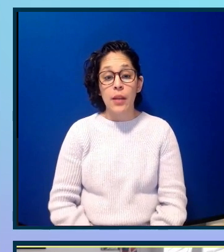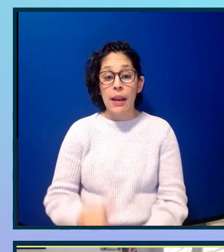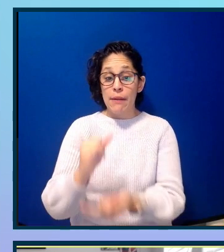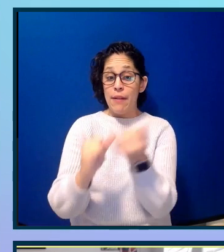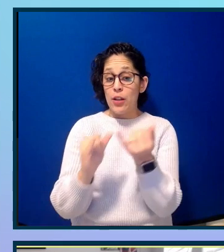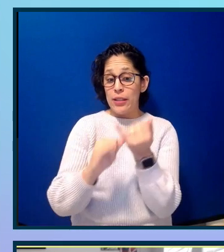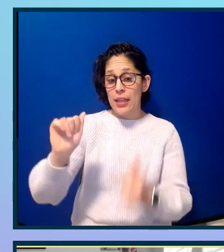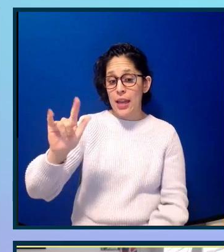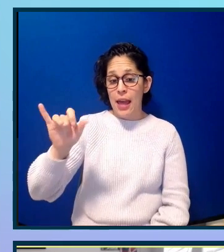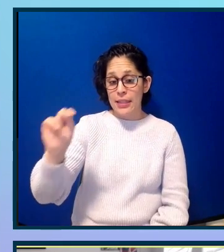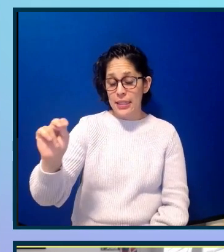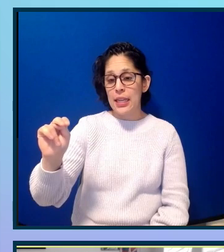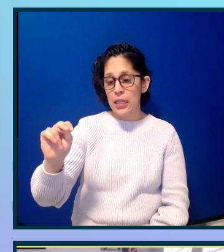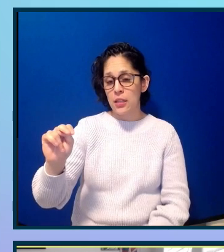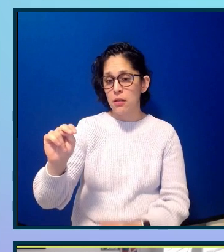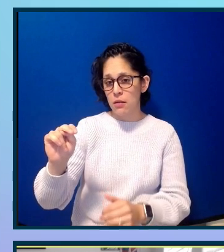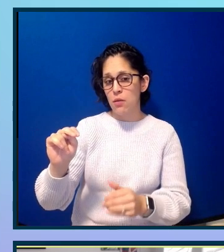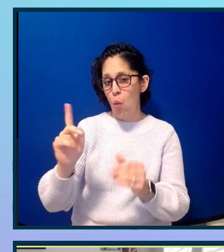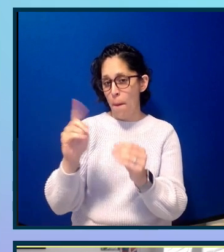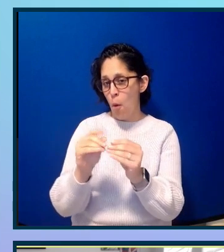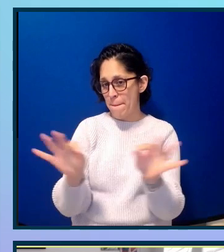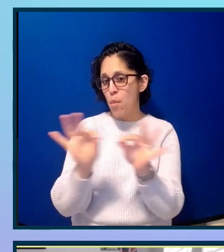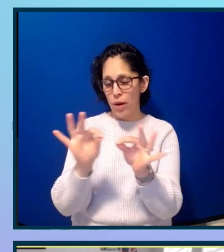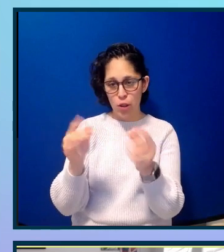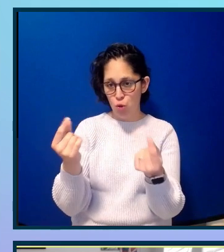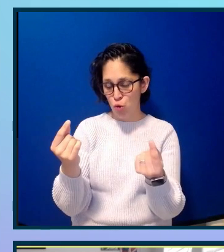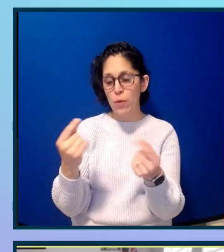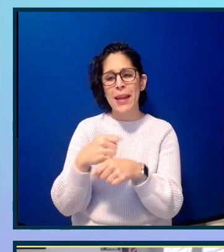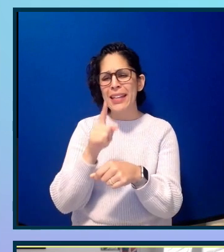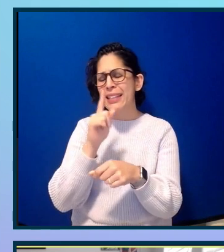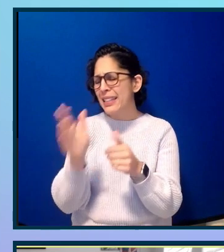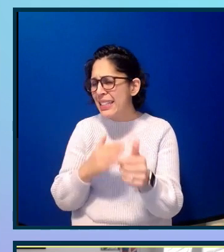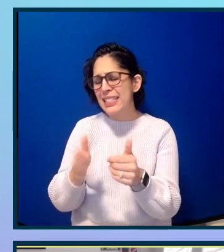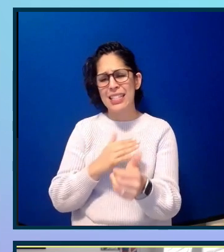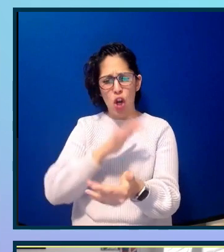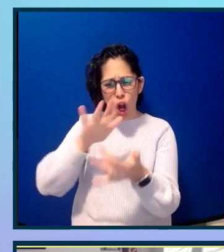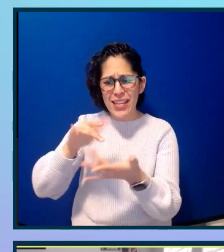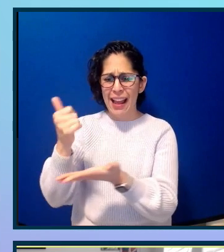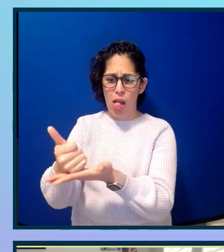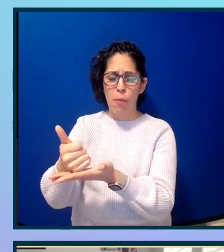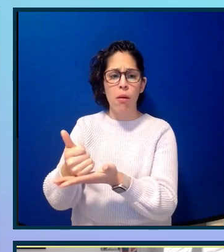another really important thing to do for her is to make it easy to find help. Allison may not always be able